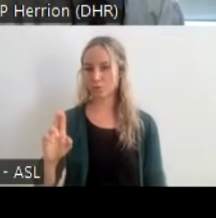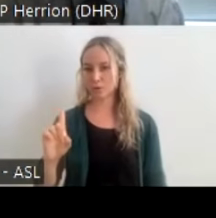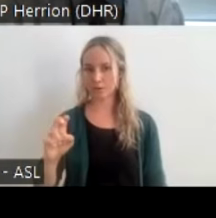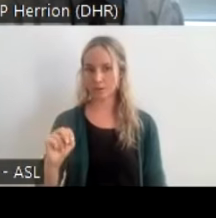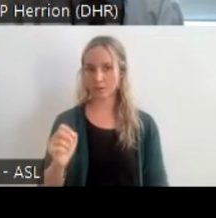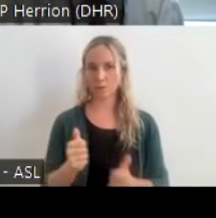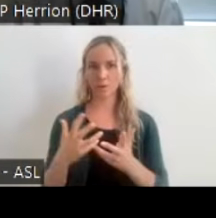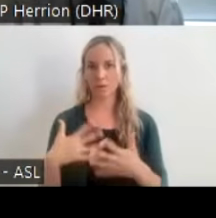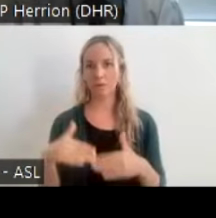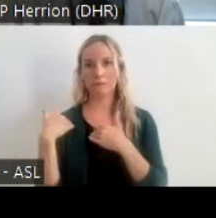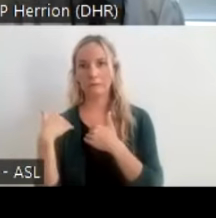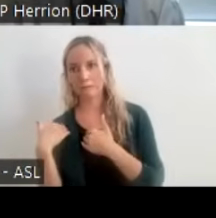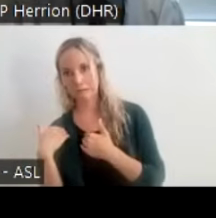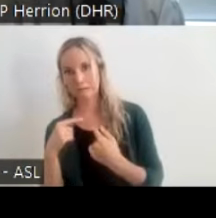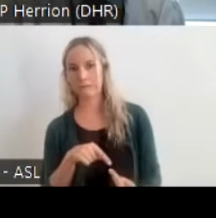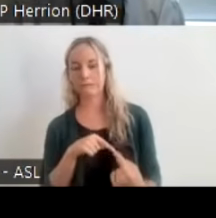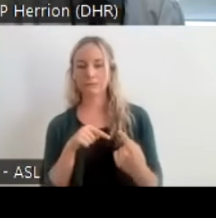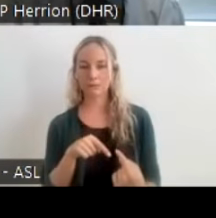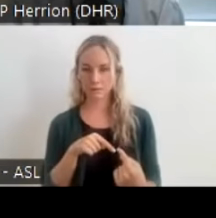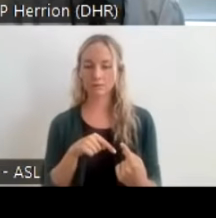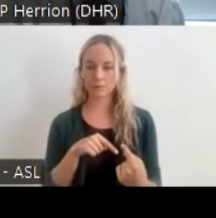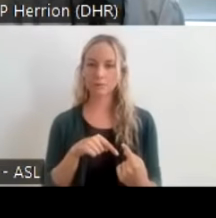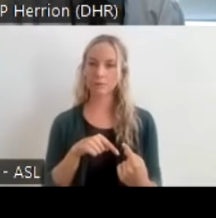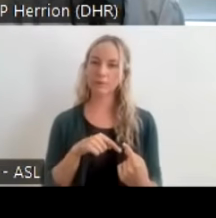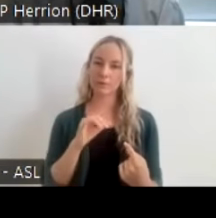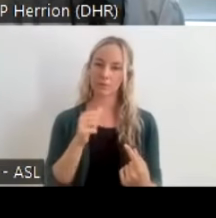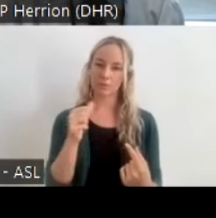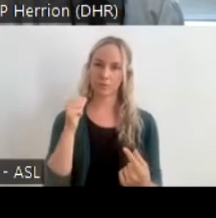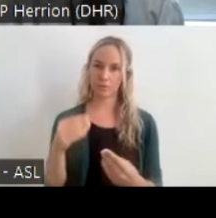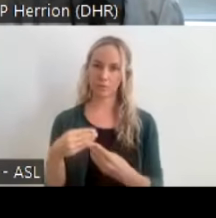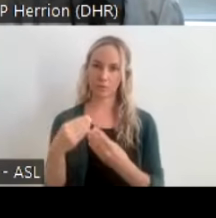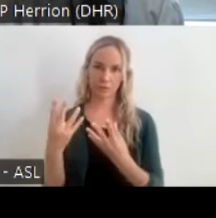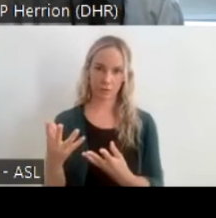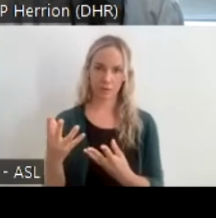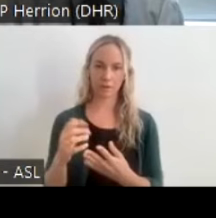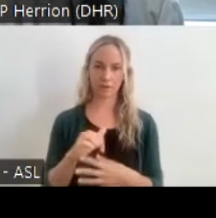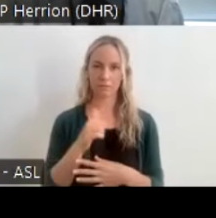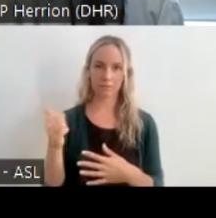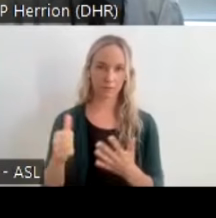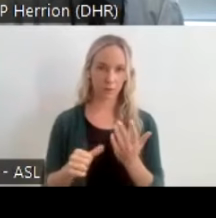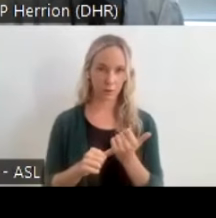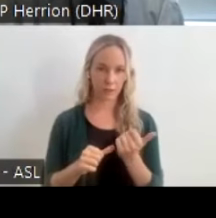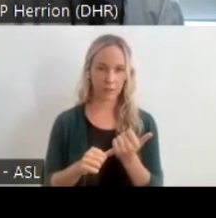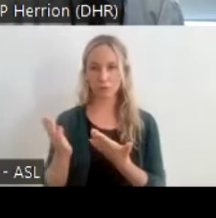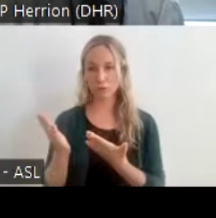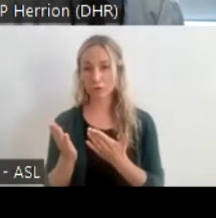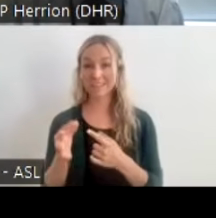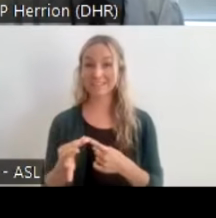auxiliary aid or service, unless it creates an undue burden, Undue burden is significant